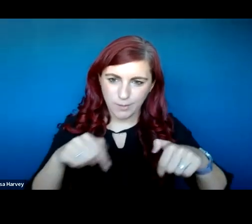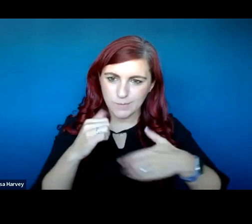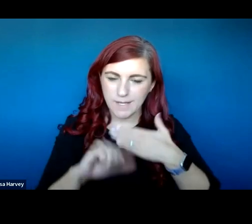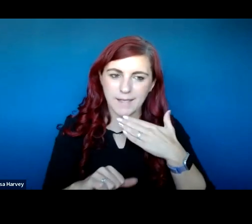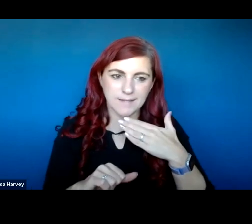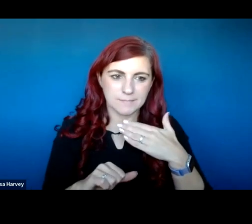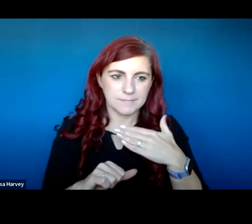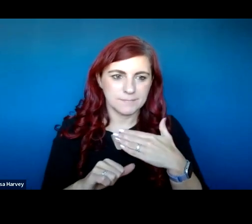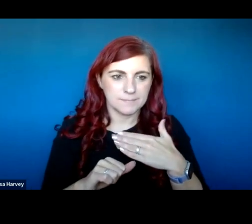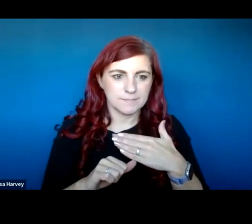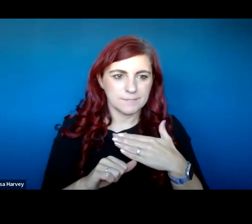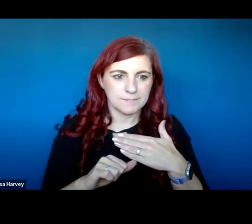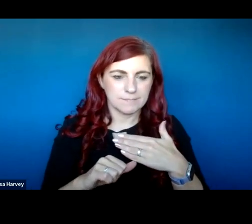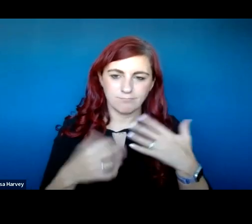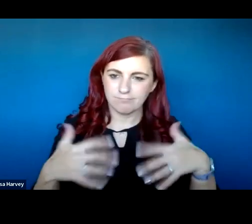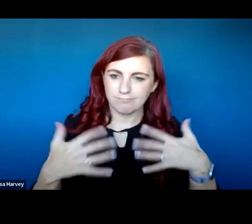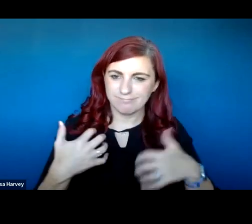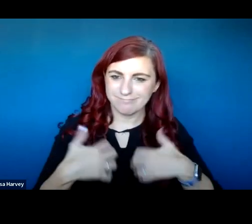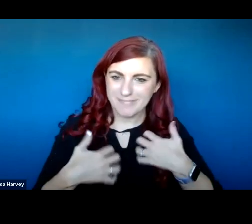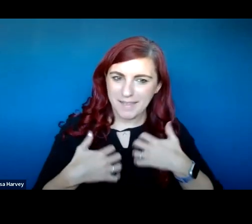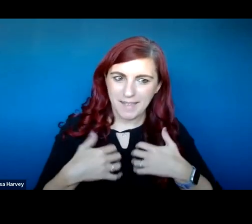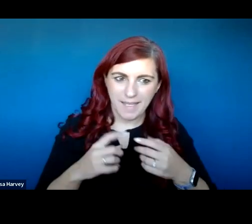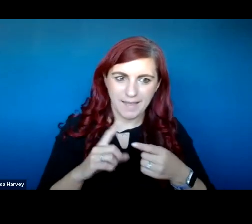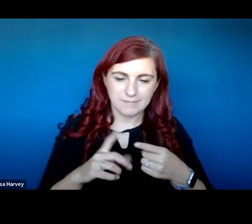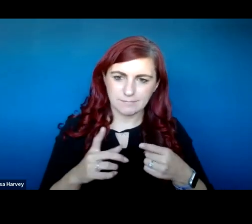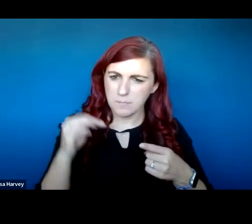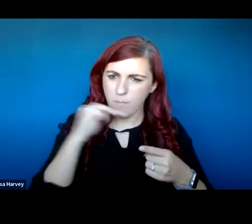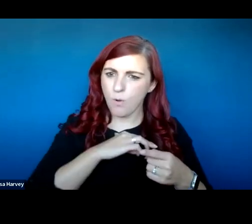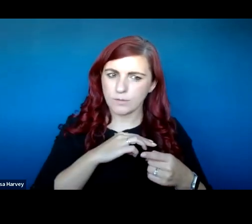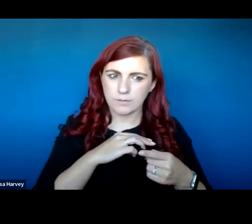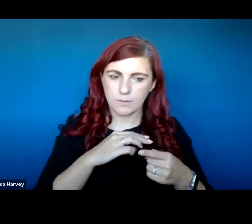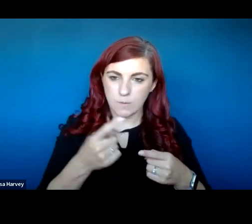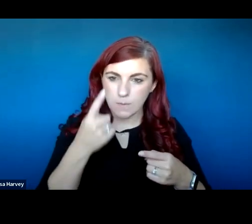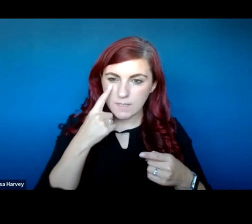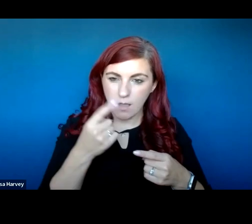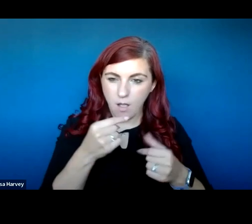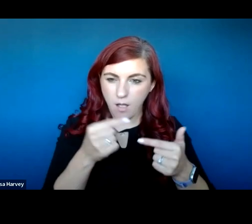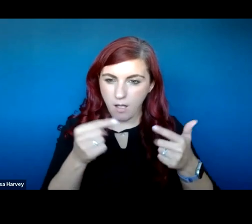fascinating and very important to see all of those barriers which, as you very